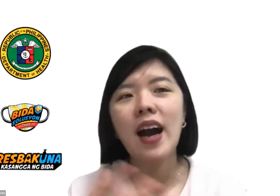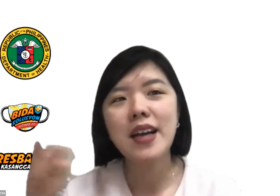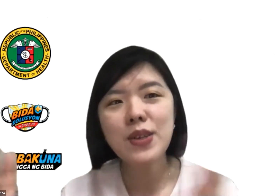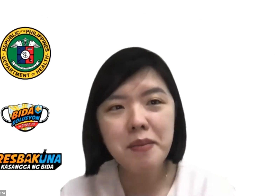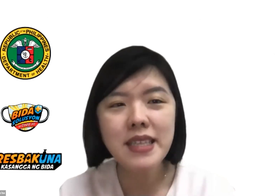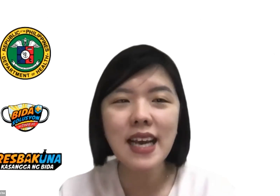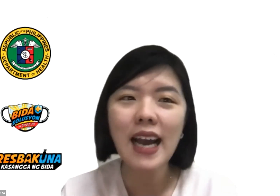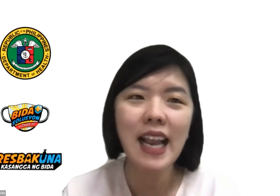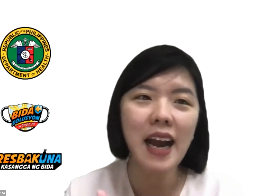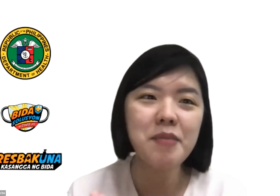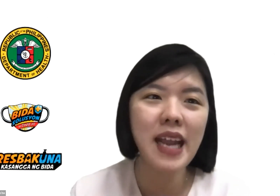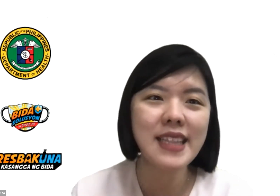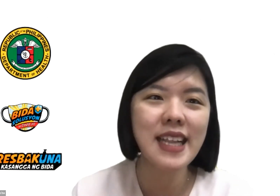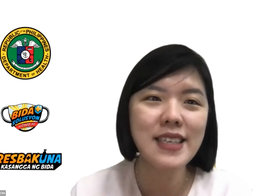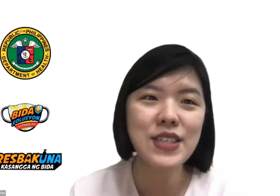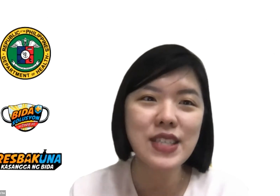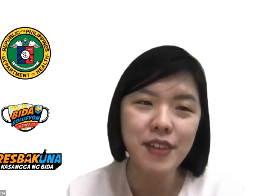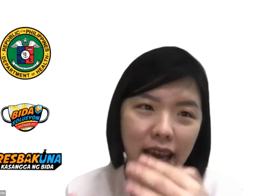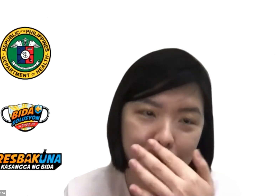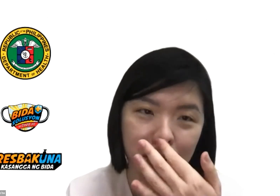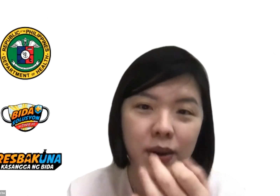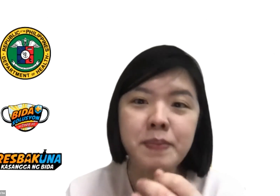Now on the question if you need a certificate.